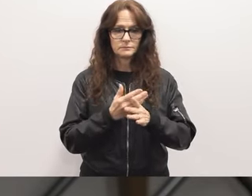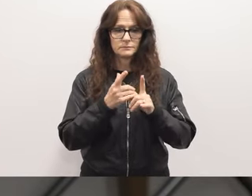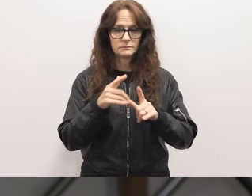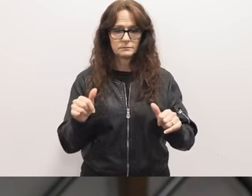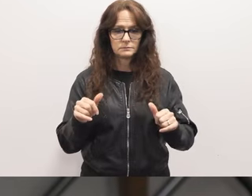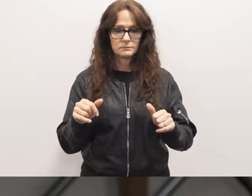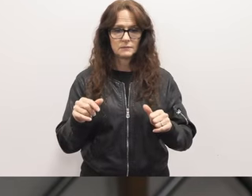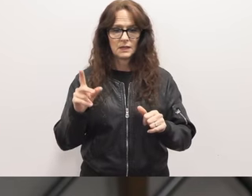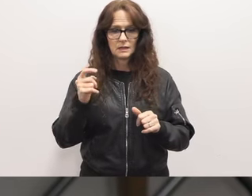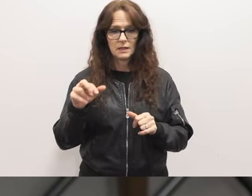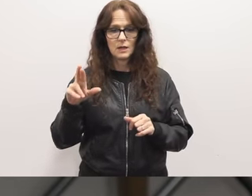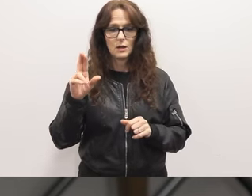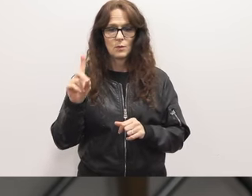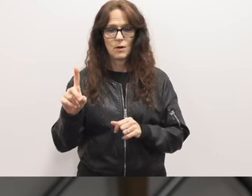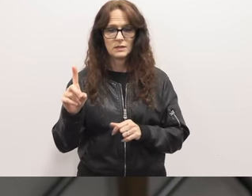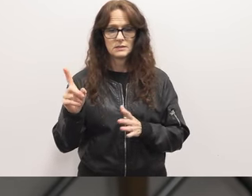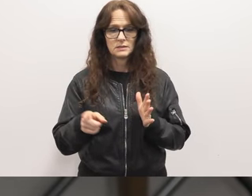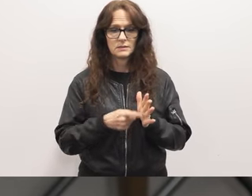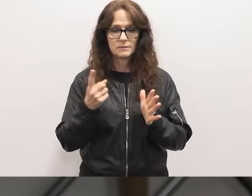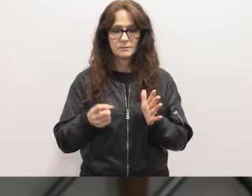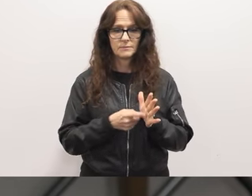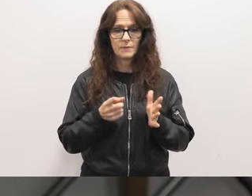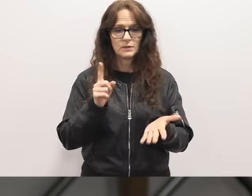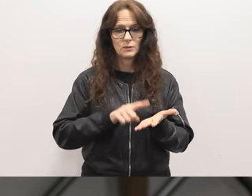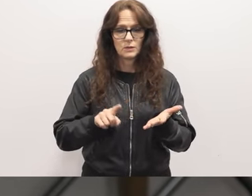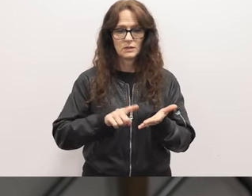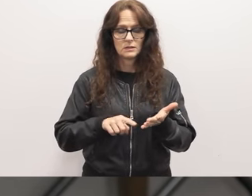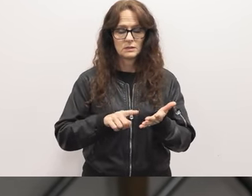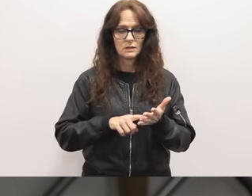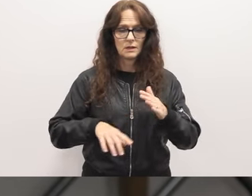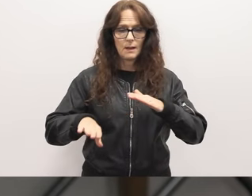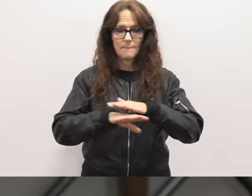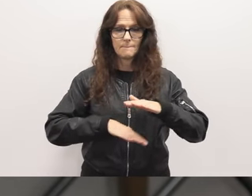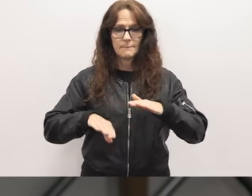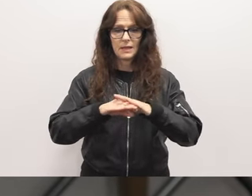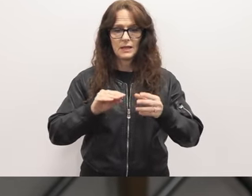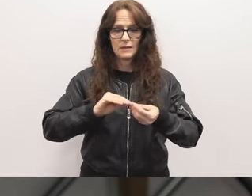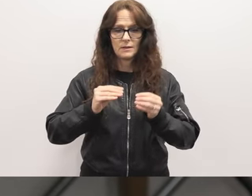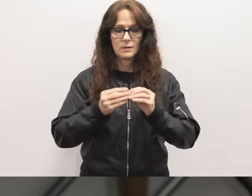to tier one at times. But that's really a research based metric around quality core instruction should be,